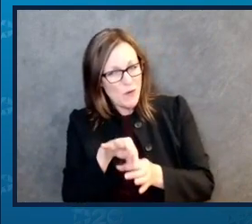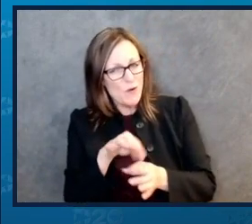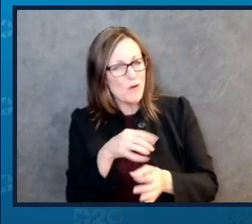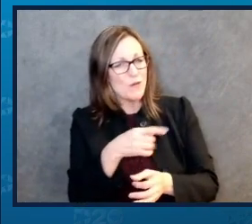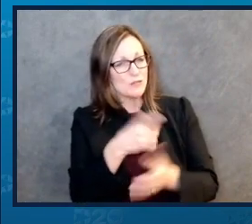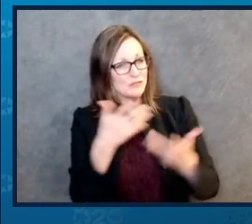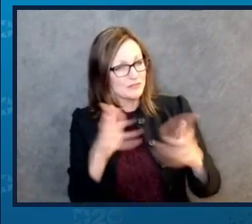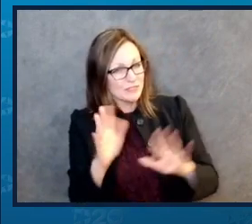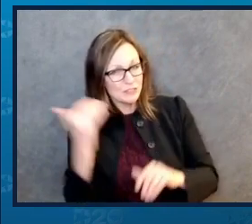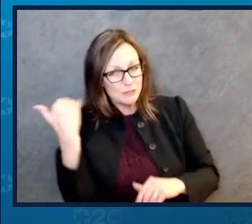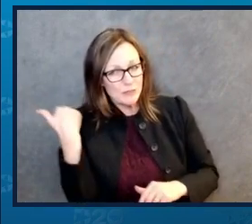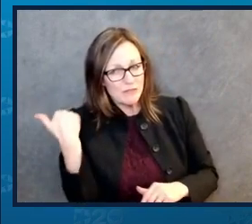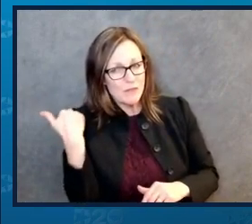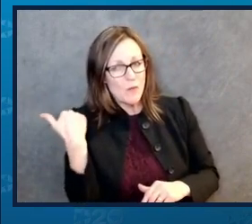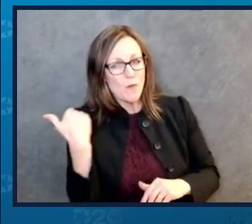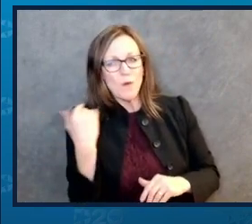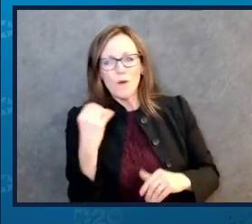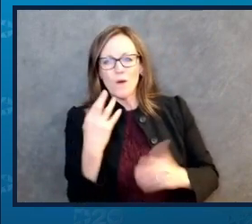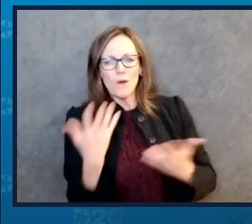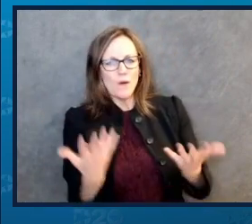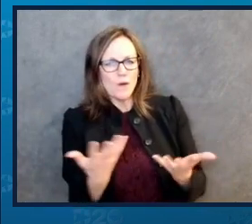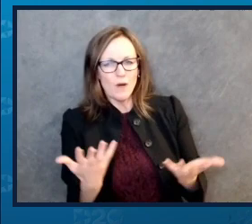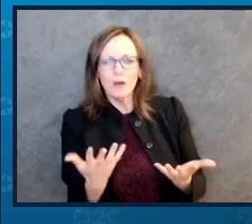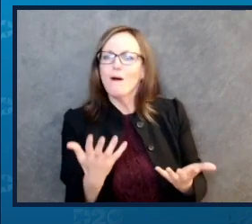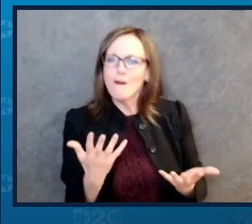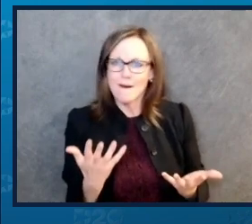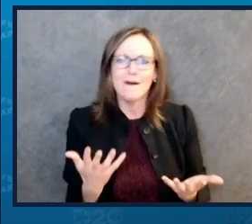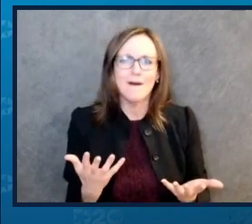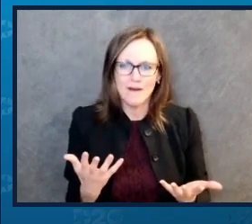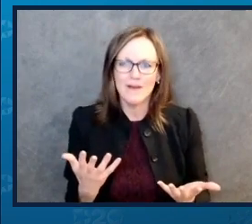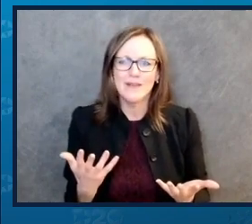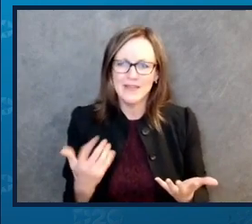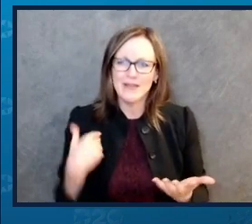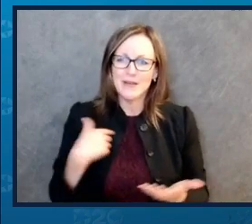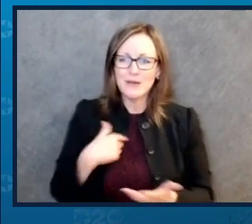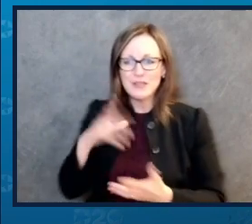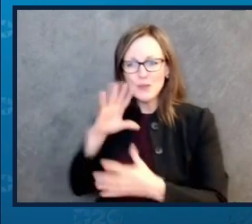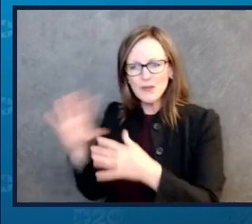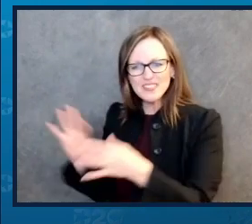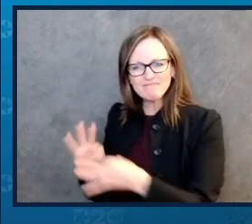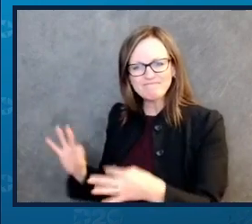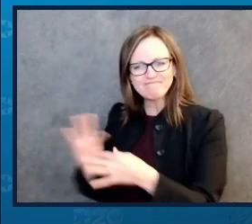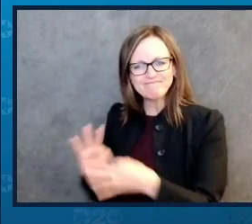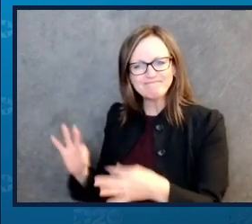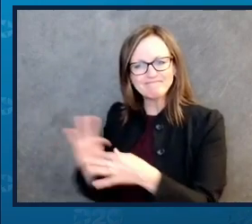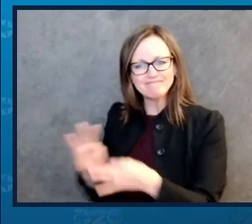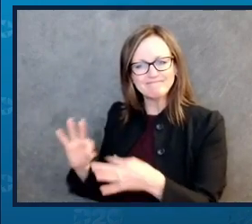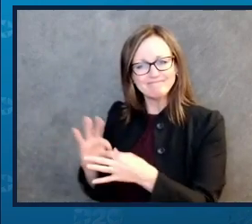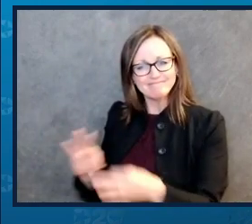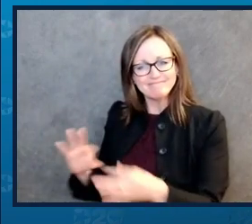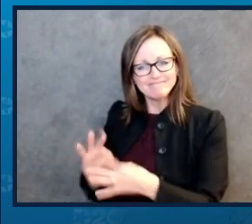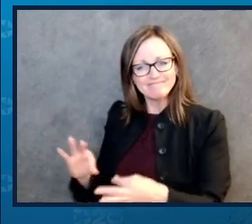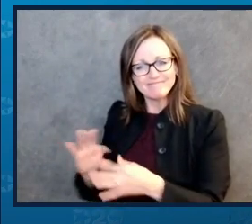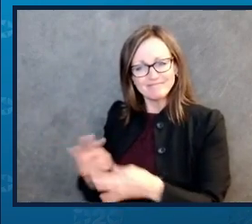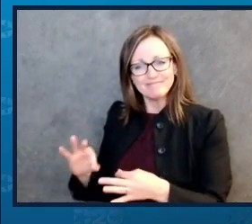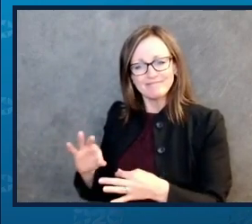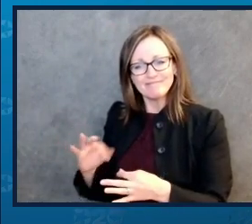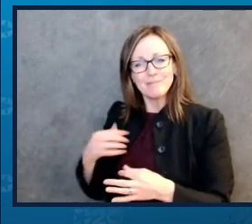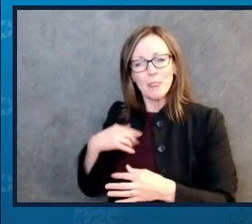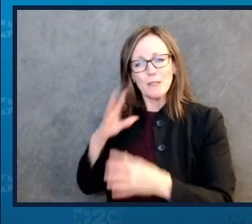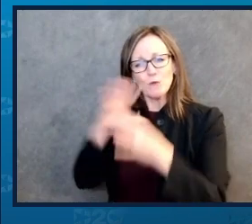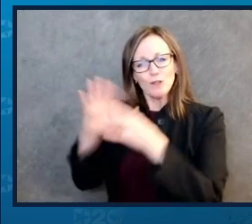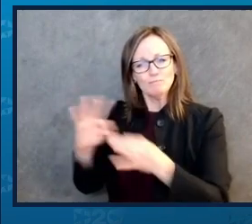WE WILL TELL THEM NOT JUST HOW